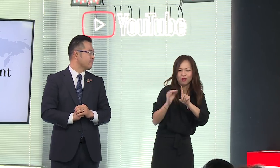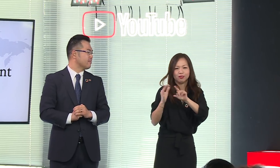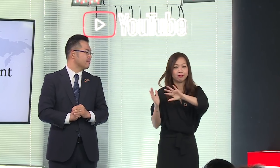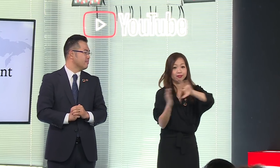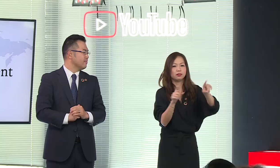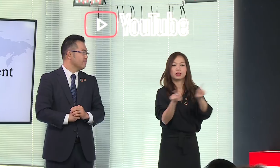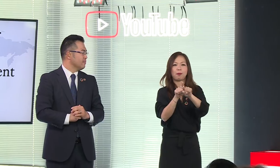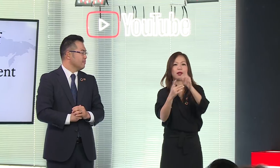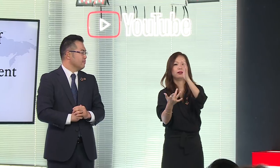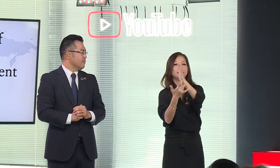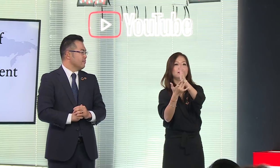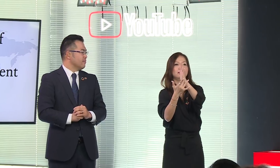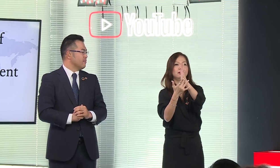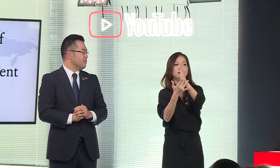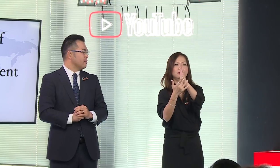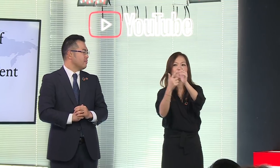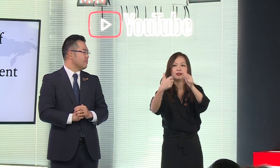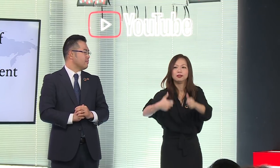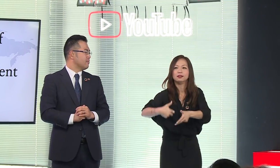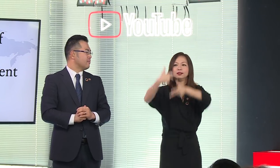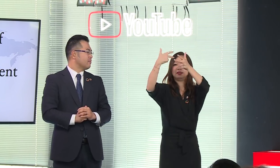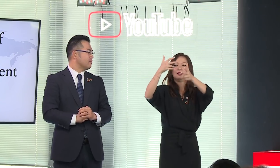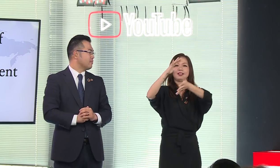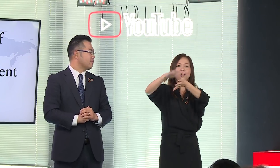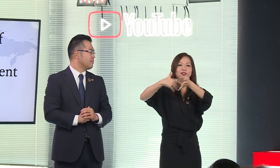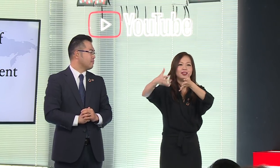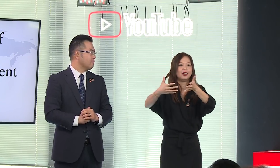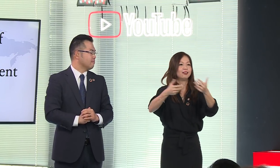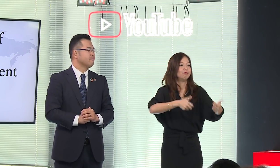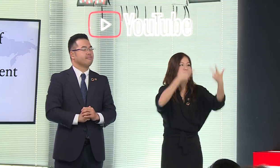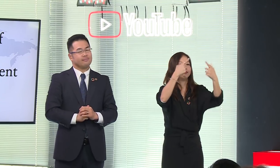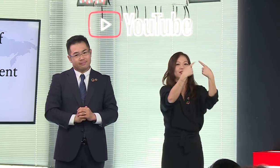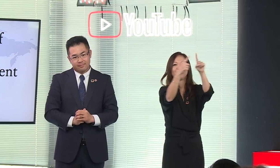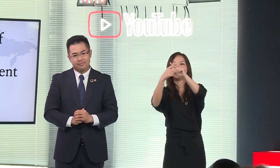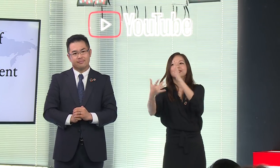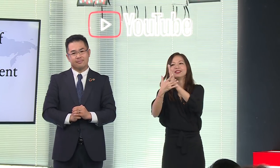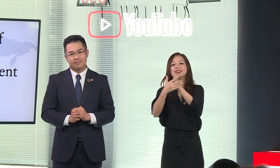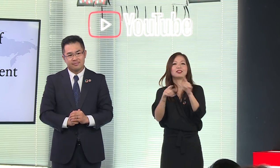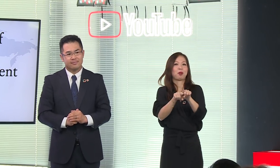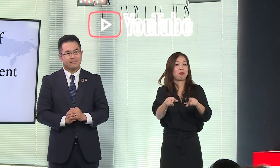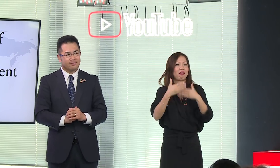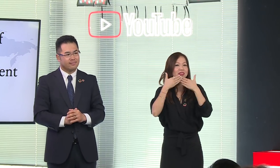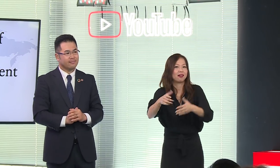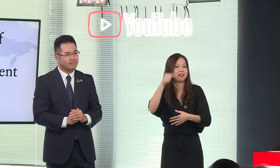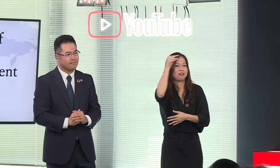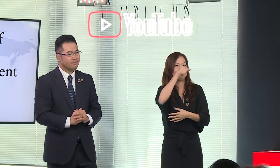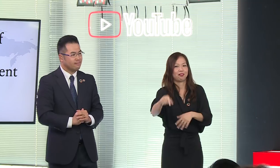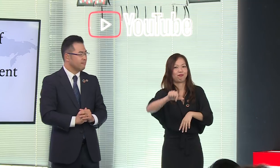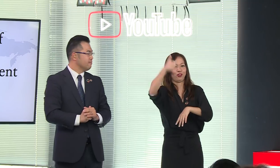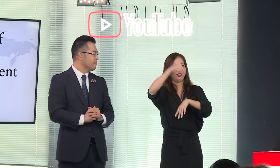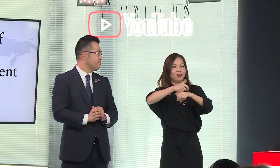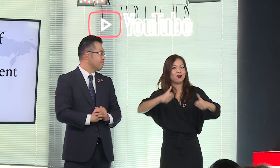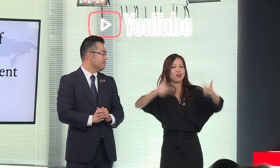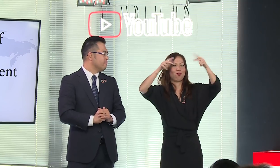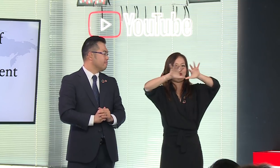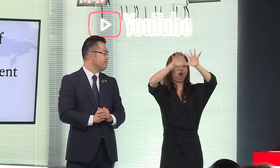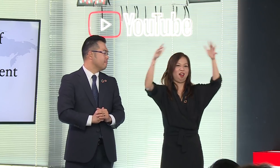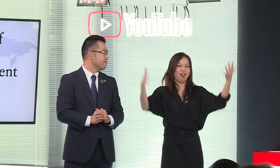hand, and it's really, really important and we hope to see more progress in the future an a stronger Asian community.